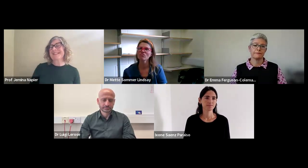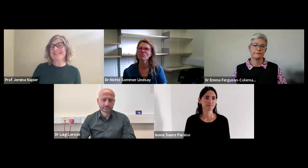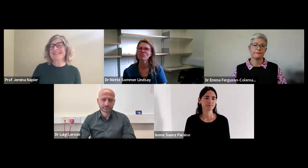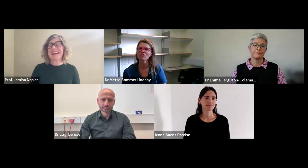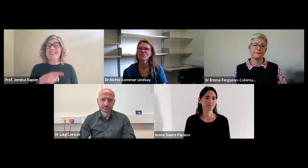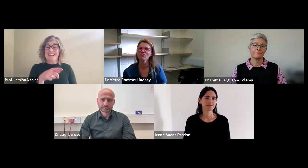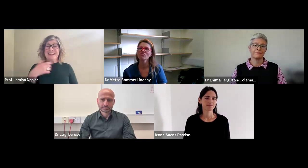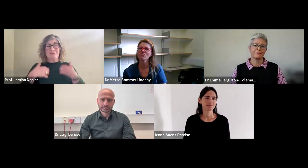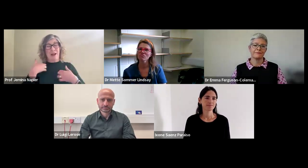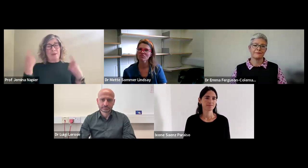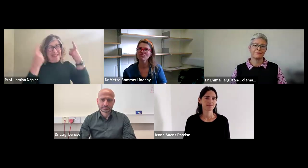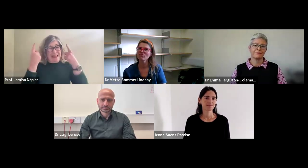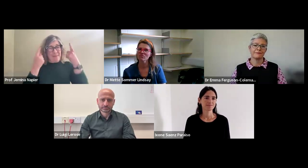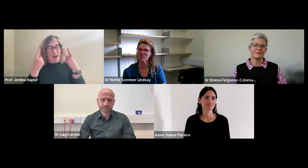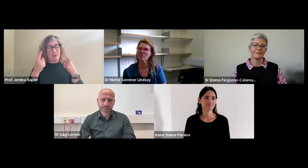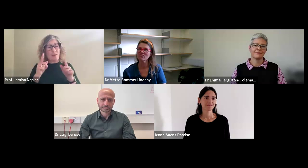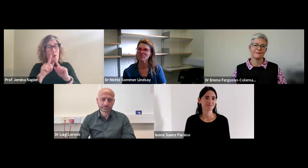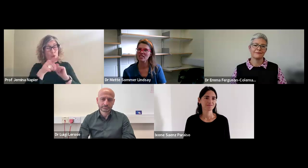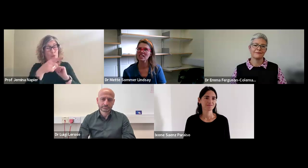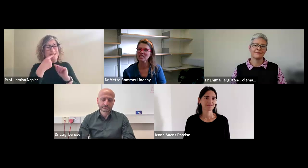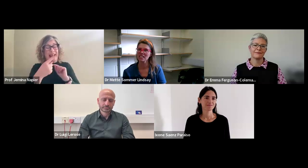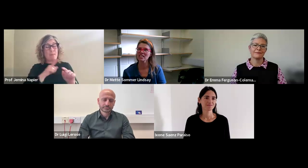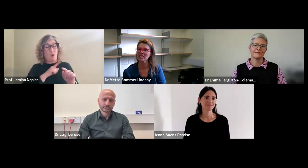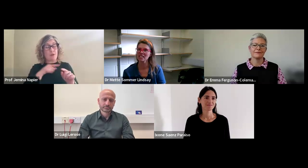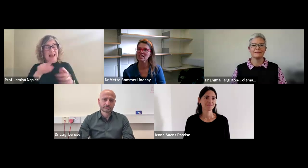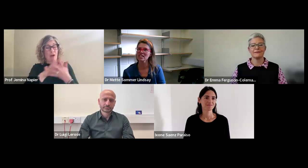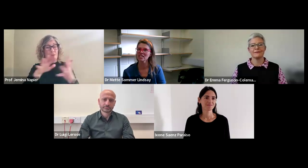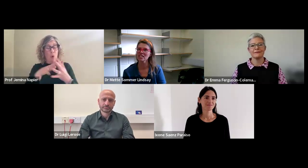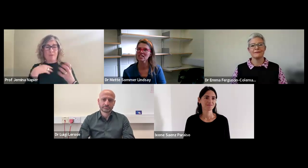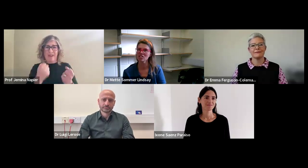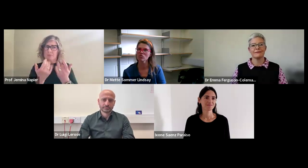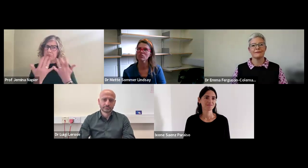a PhD and to make sure that you're doing that. Jemina: I was just thinking about what you're